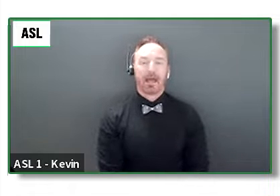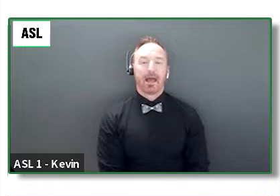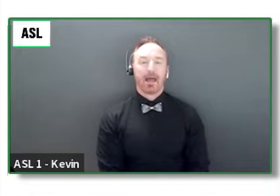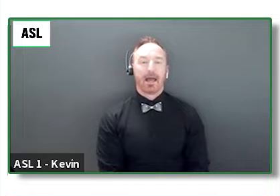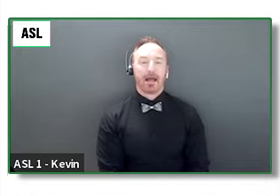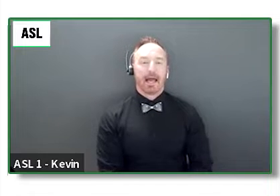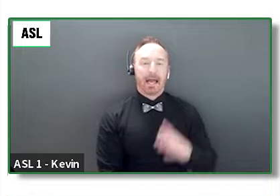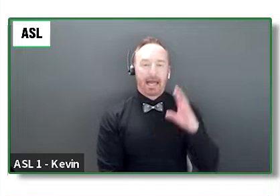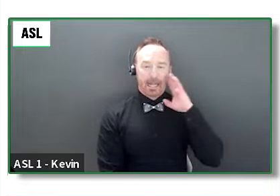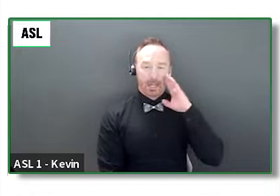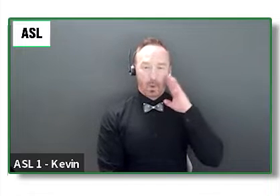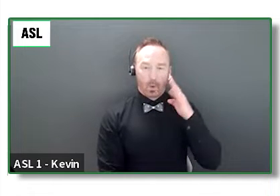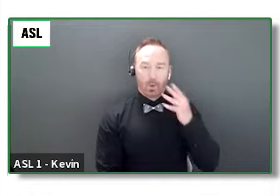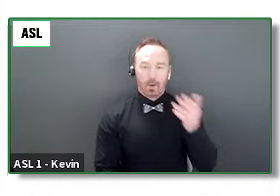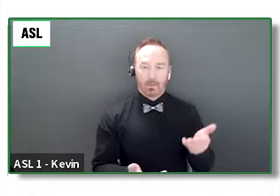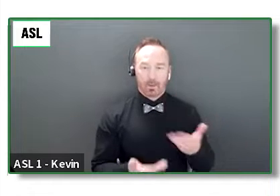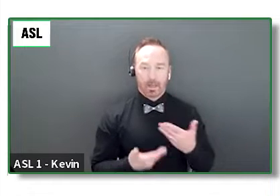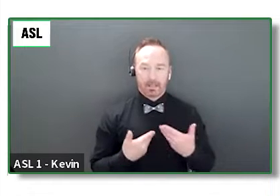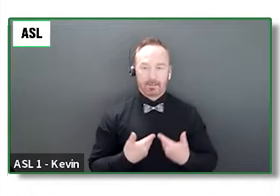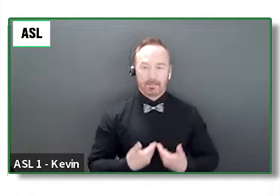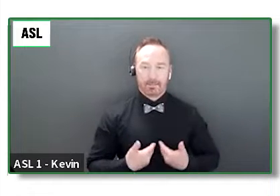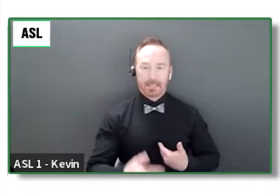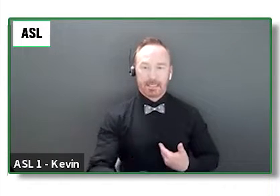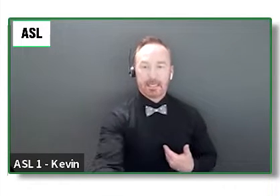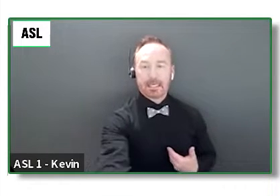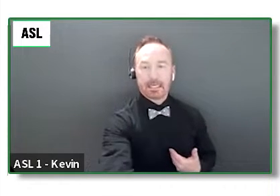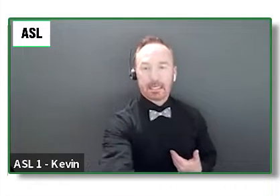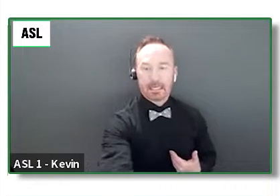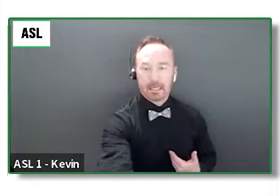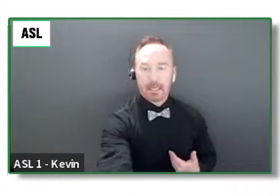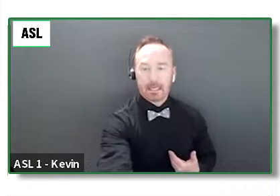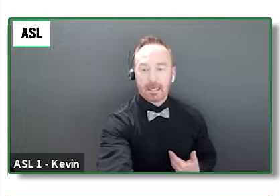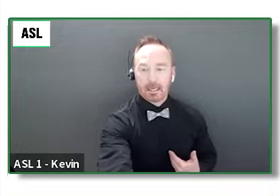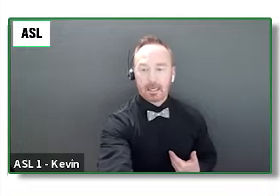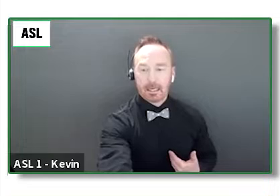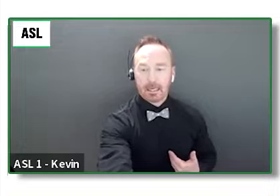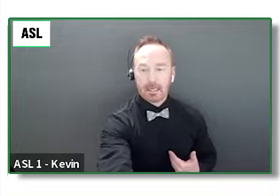white woman of retirement age with salt and pepper hair